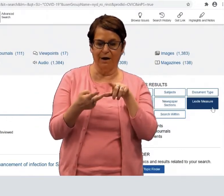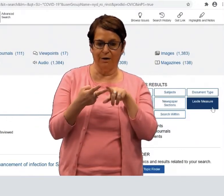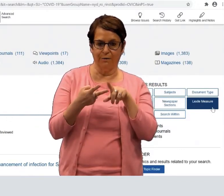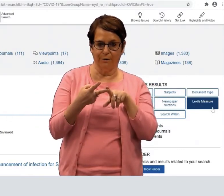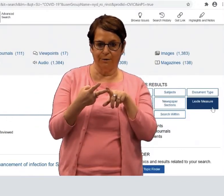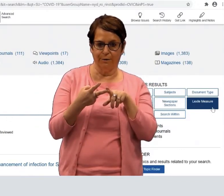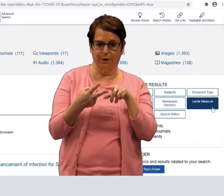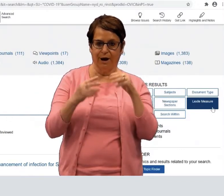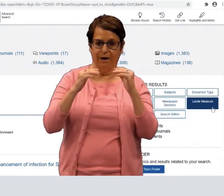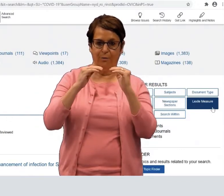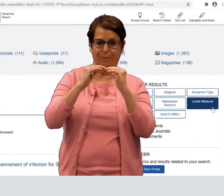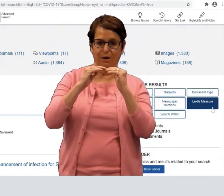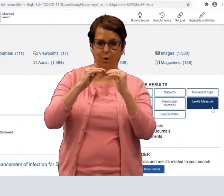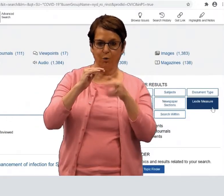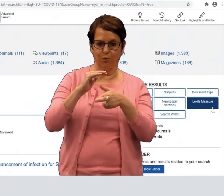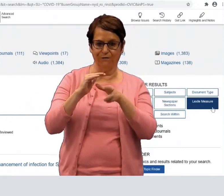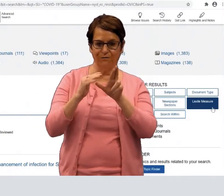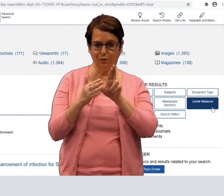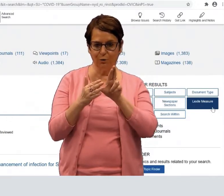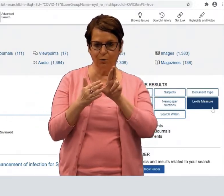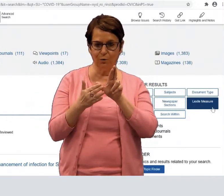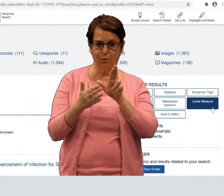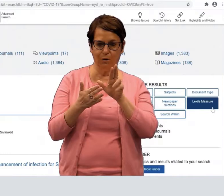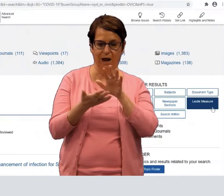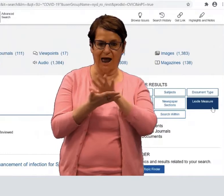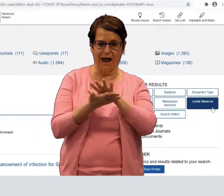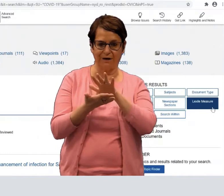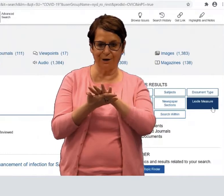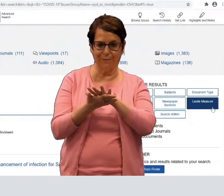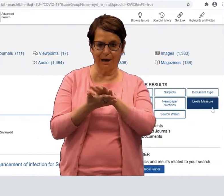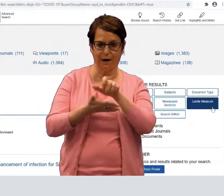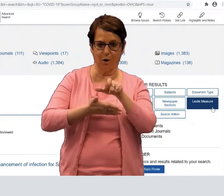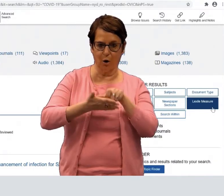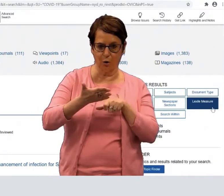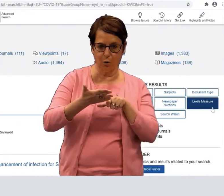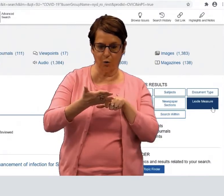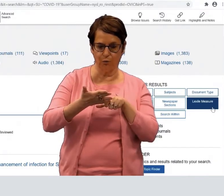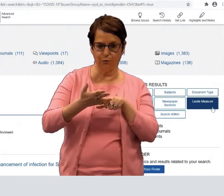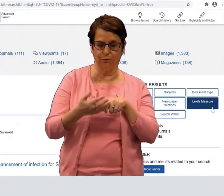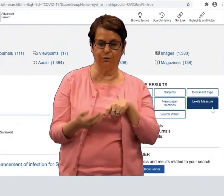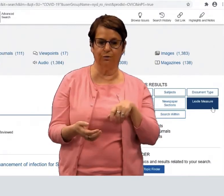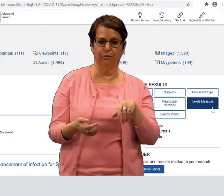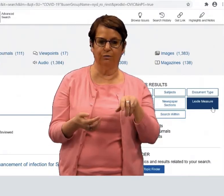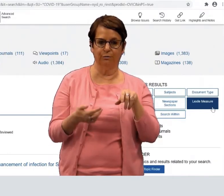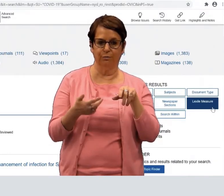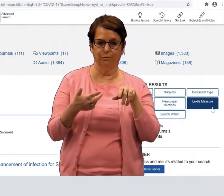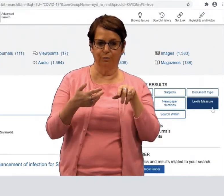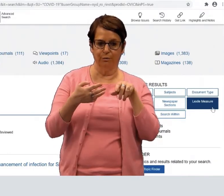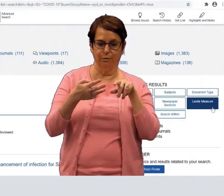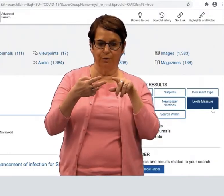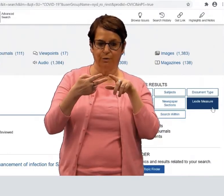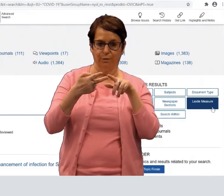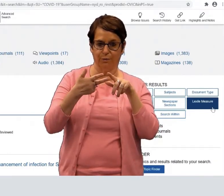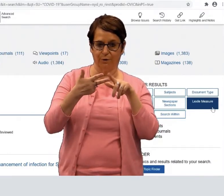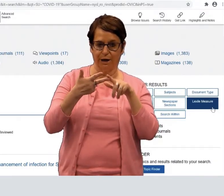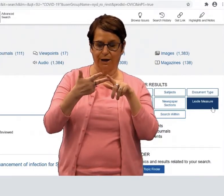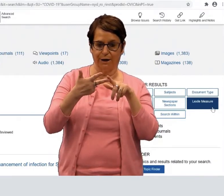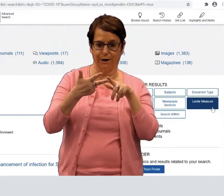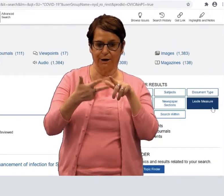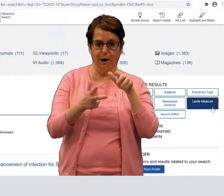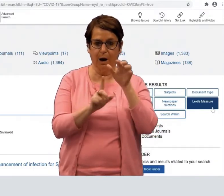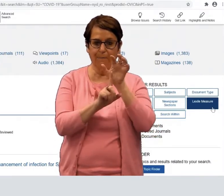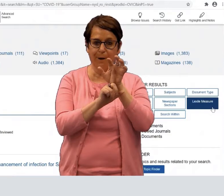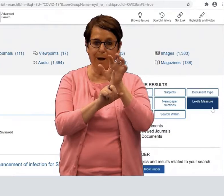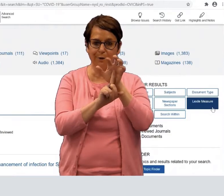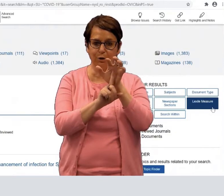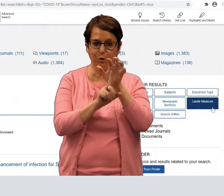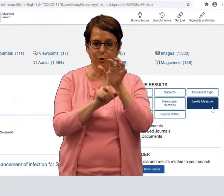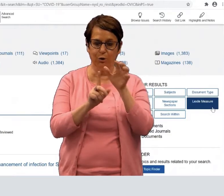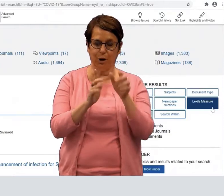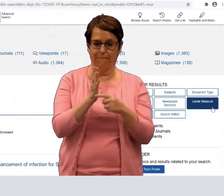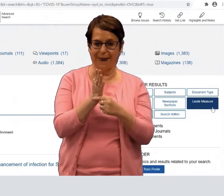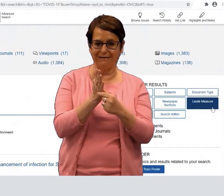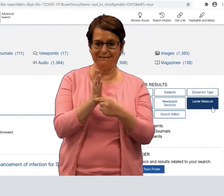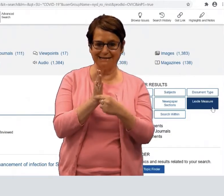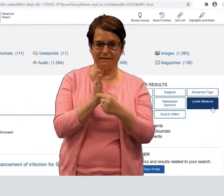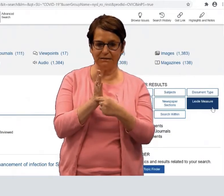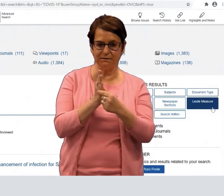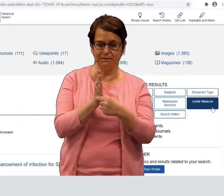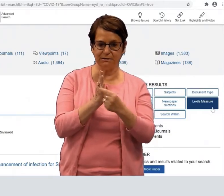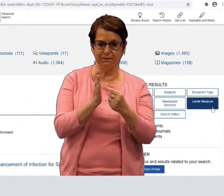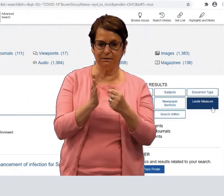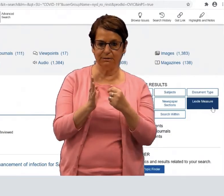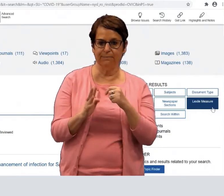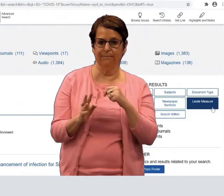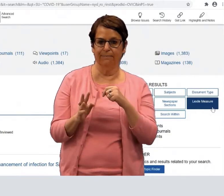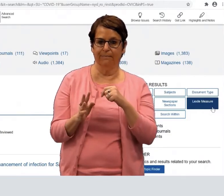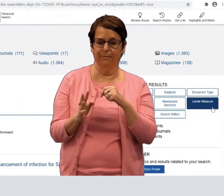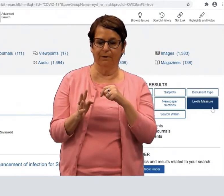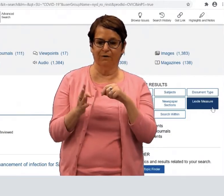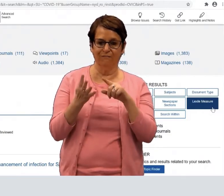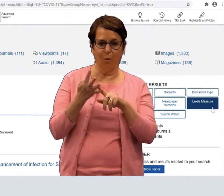2, peer-reviewed academic articles; 3, popular magazines;